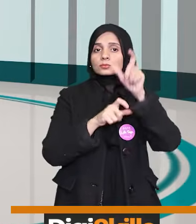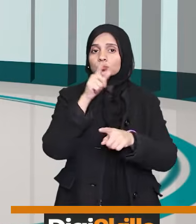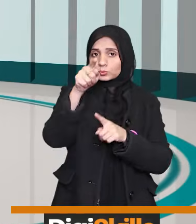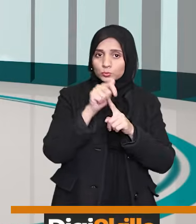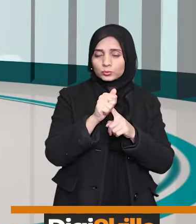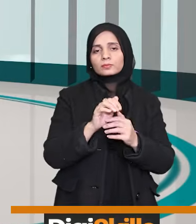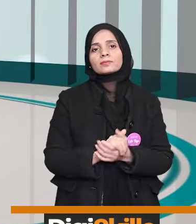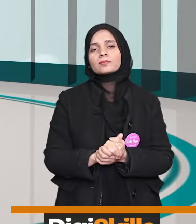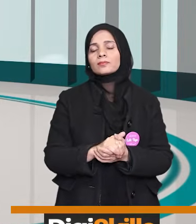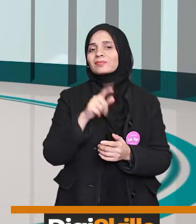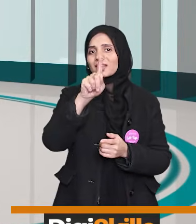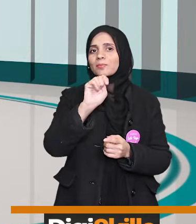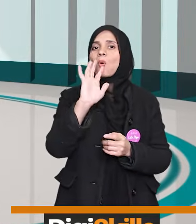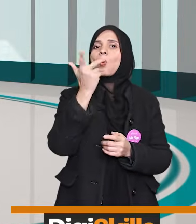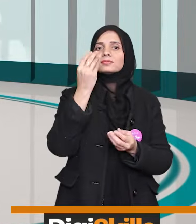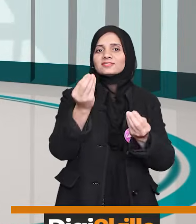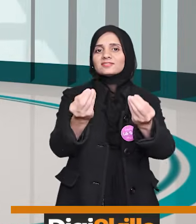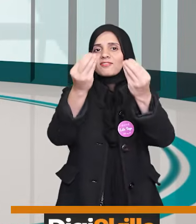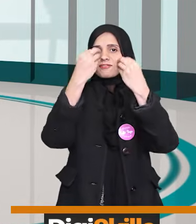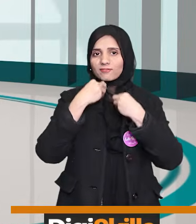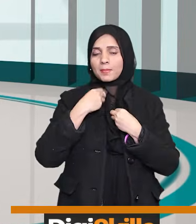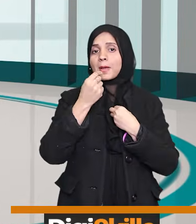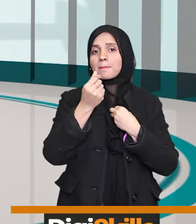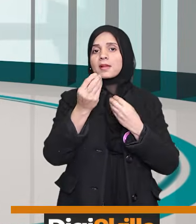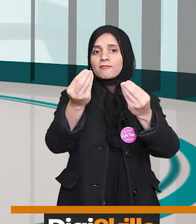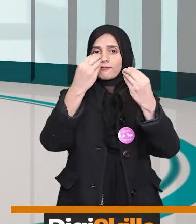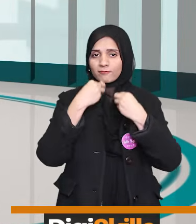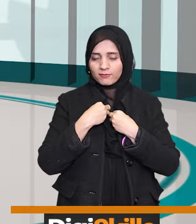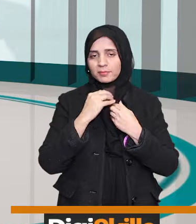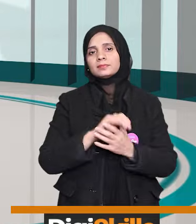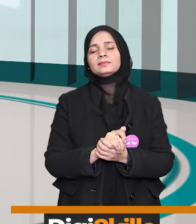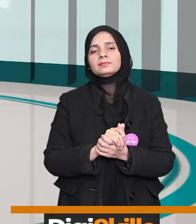Look, when employers are giving you their business and money, these are 2 things right,